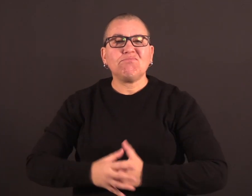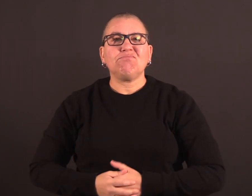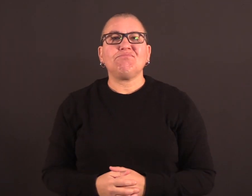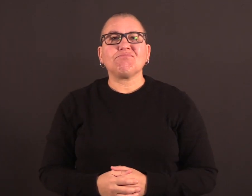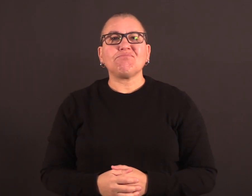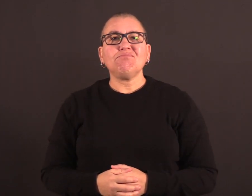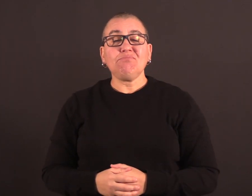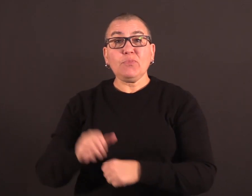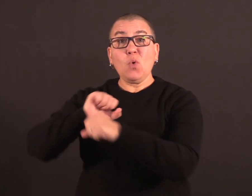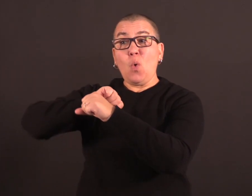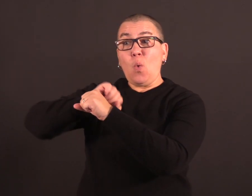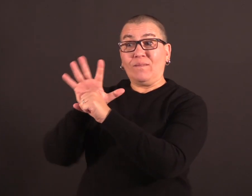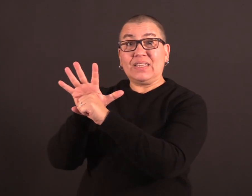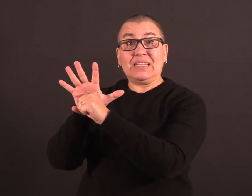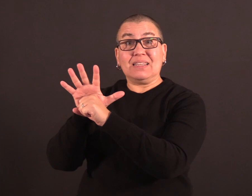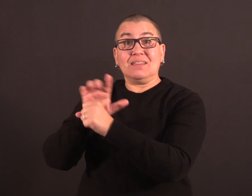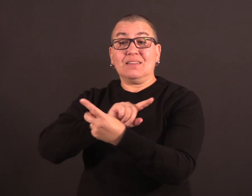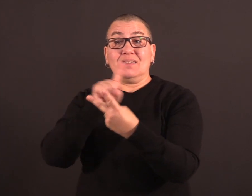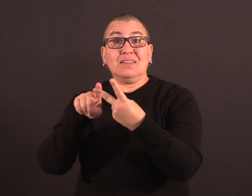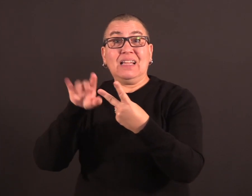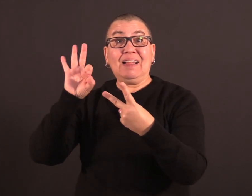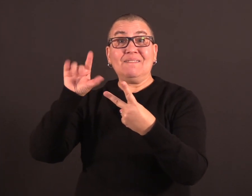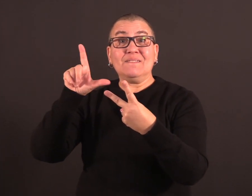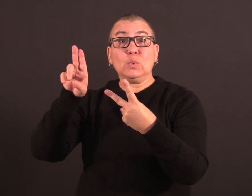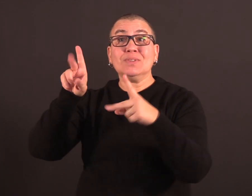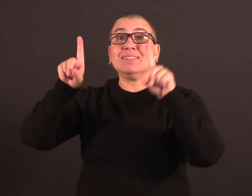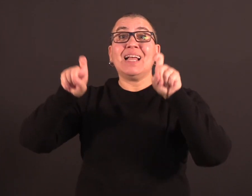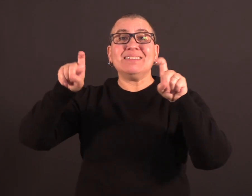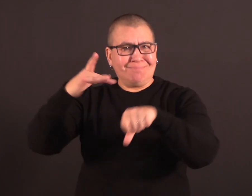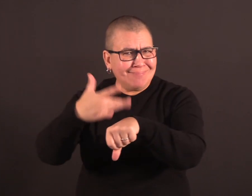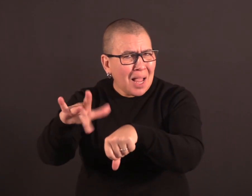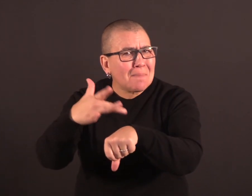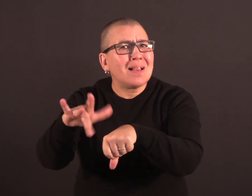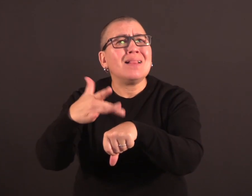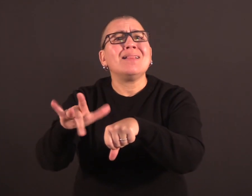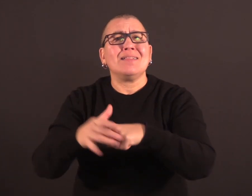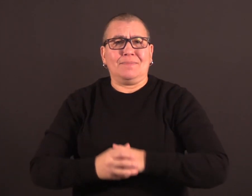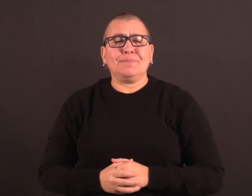down from 526 in December of 2020 to 431 currently.